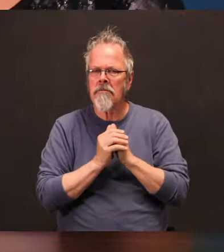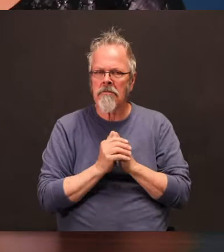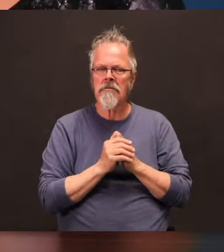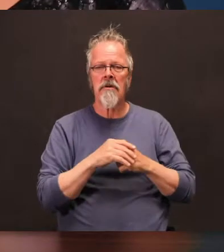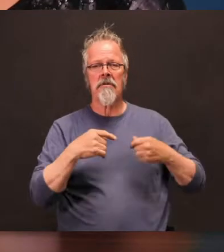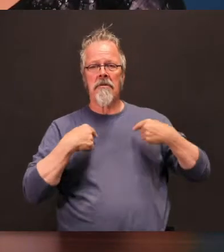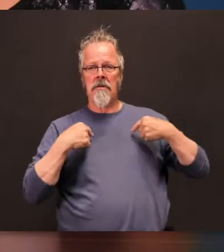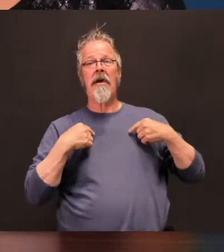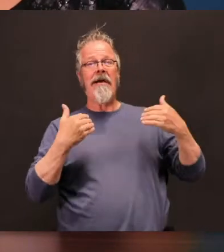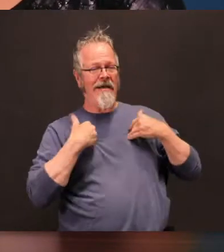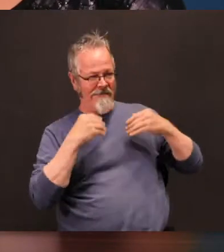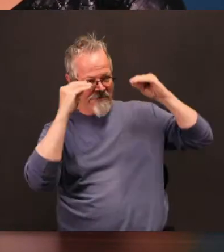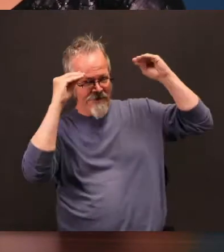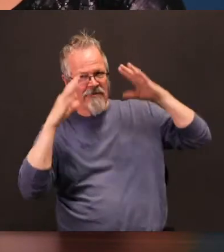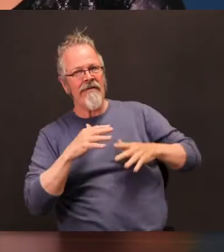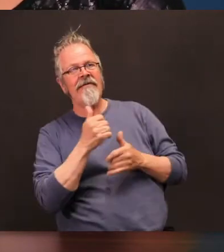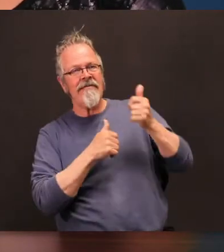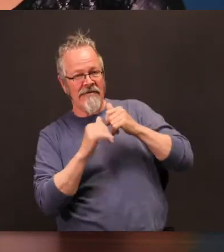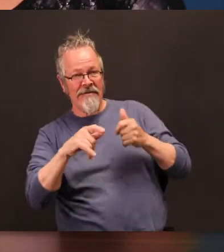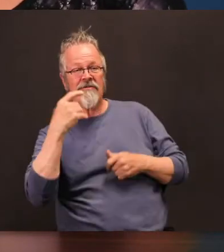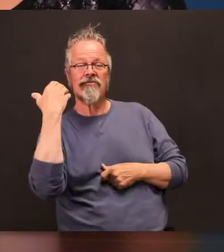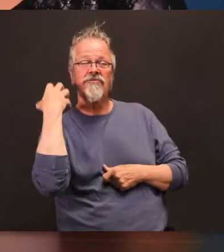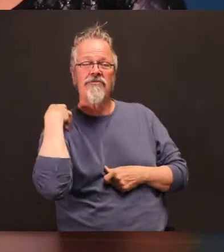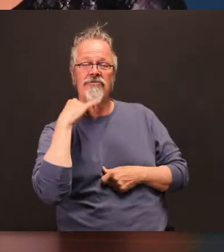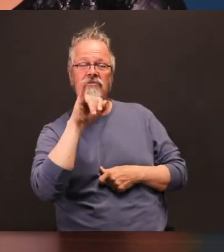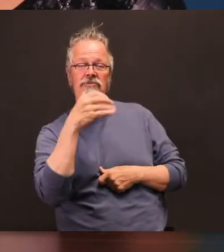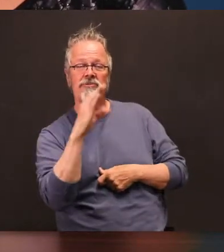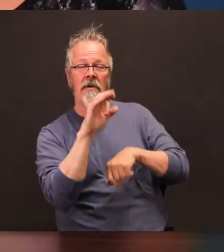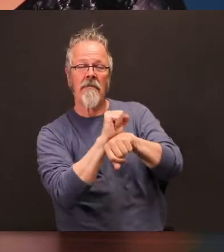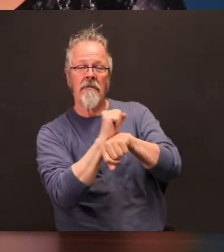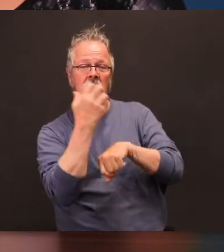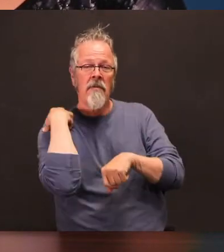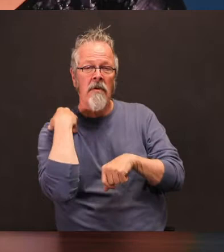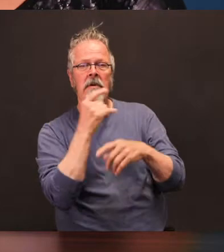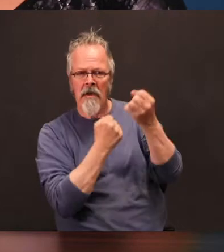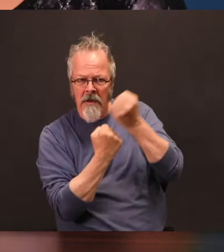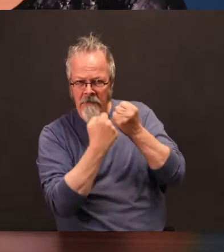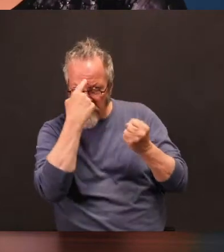I have my teachers, have my job coach who advocate for me, my employer who advocate for me.